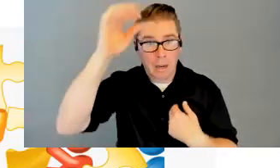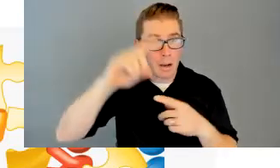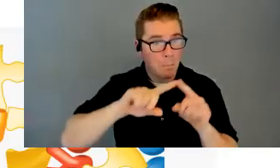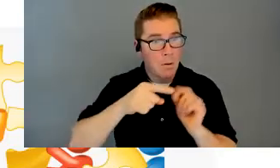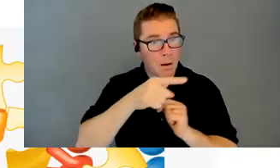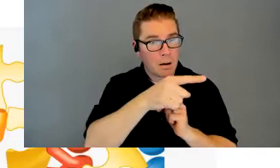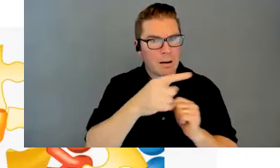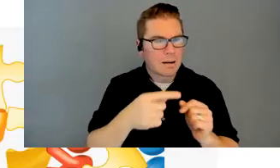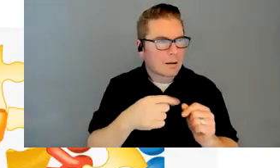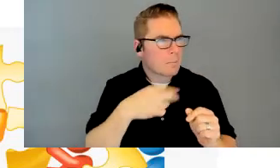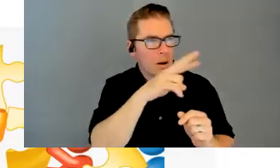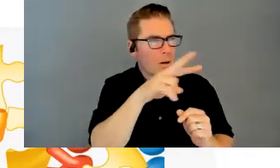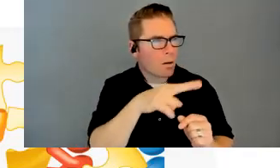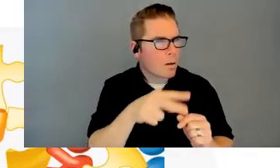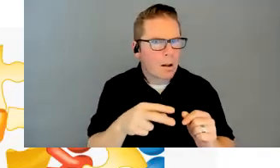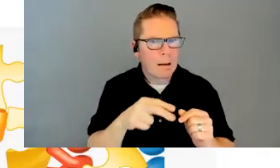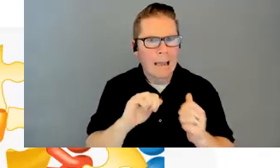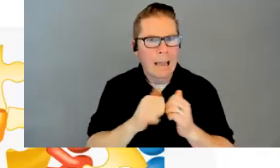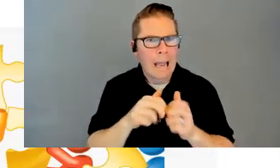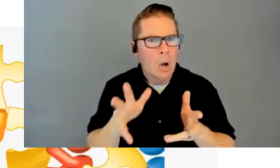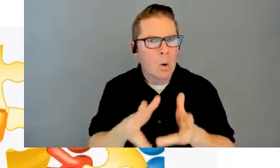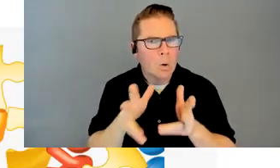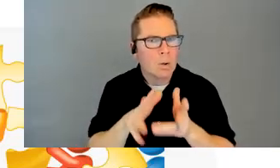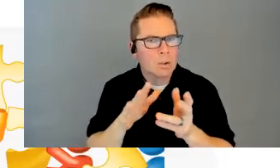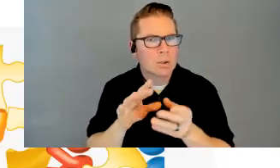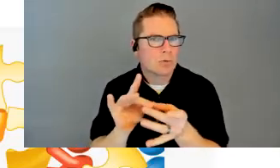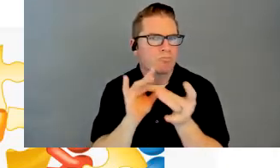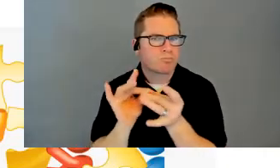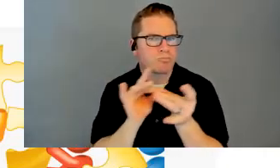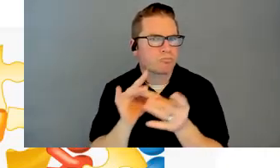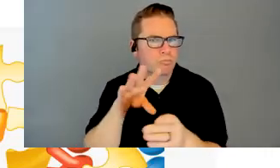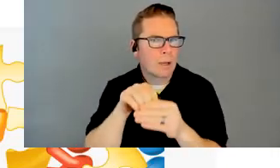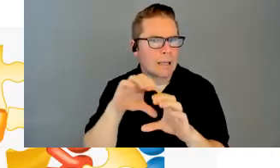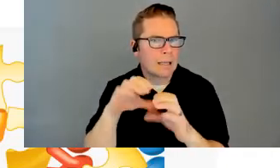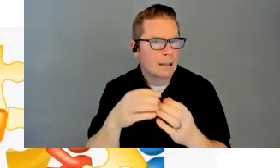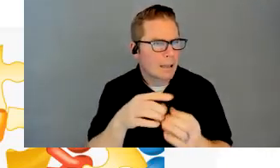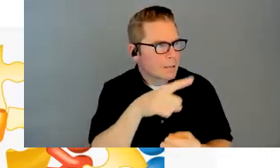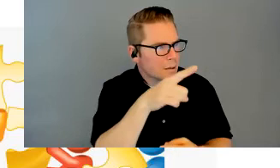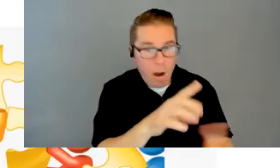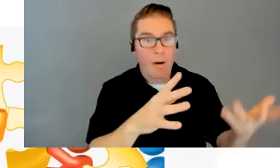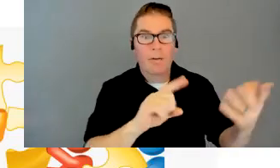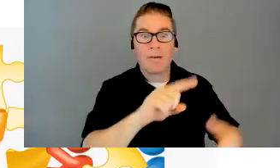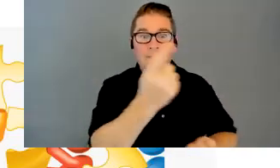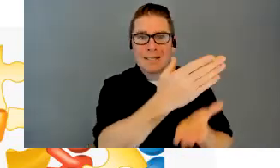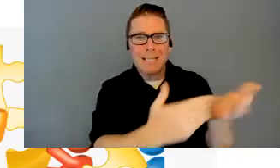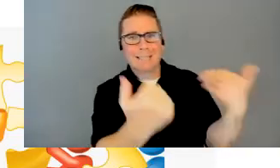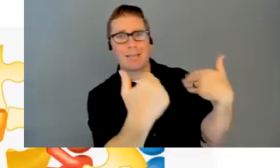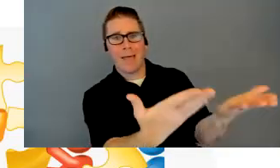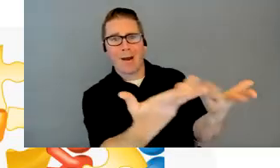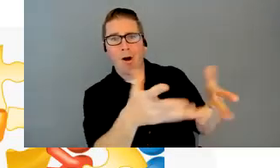and then I was looking through the hub, I'm like, Oh my gosh, she has a whole section there on how to build community the first week of class and we were in agreement. So